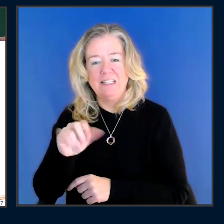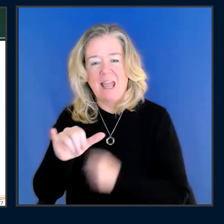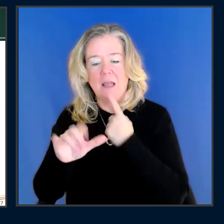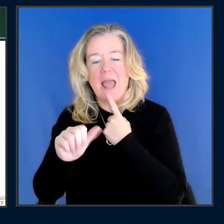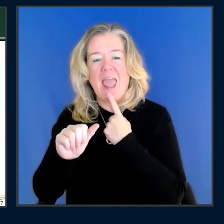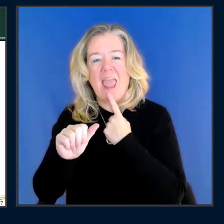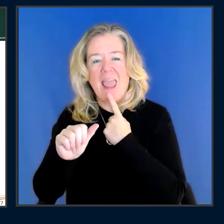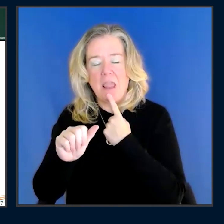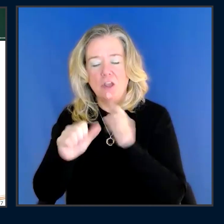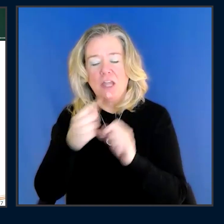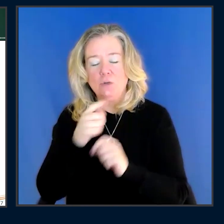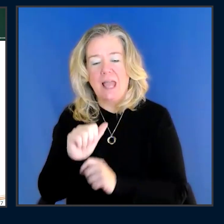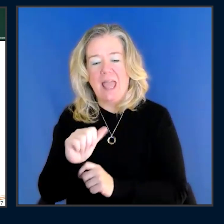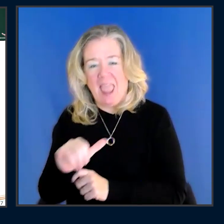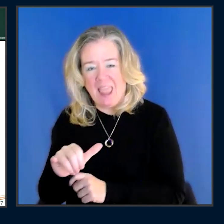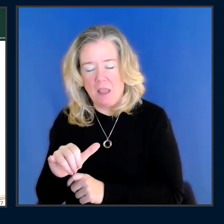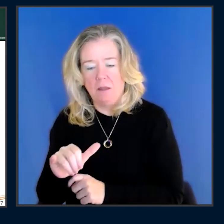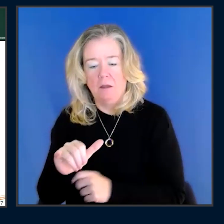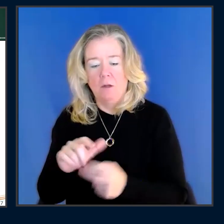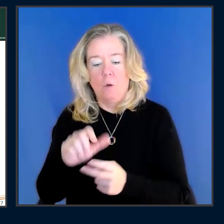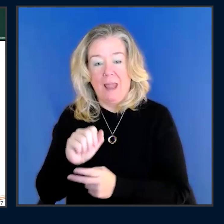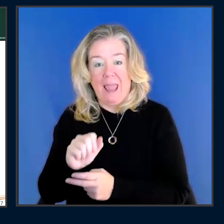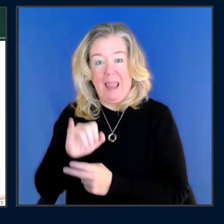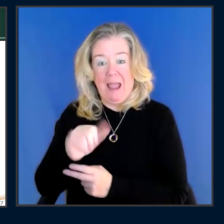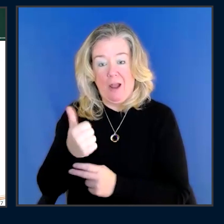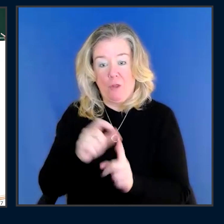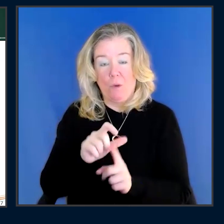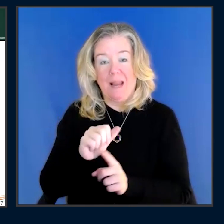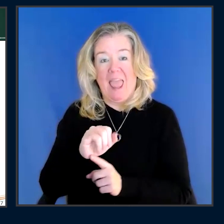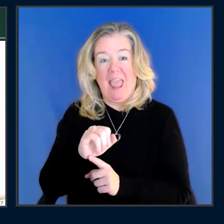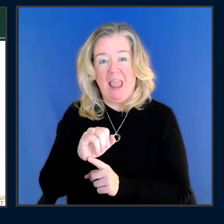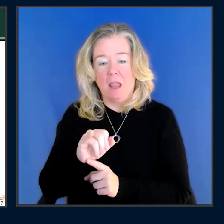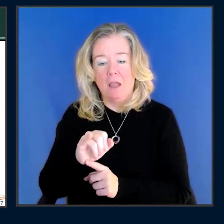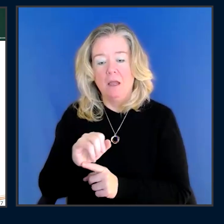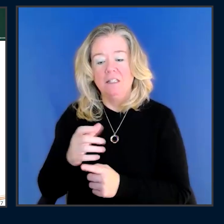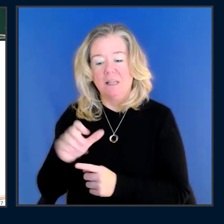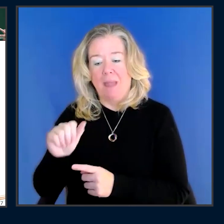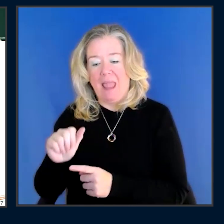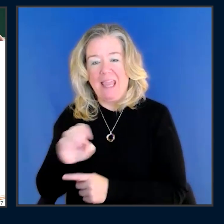it could be A-Y. But in other words, it's A-I. In other words it's A-consonant-E.